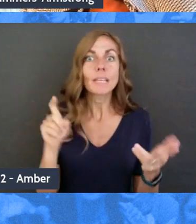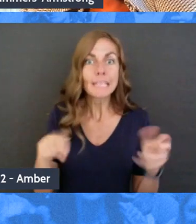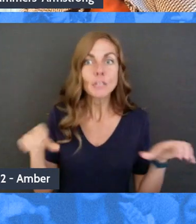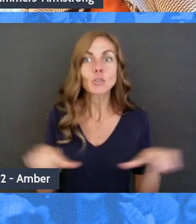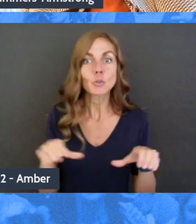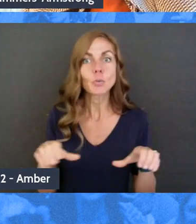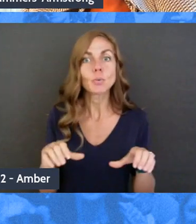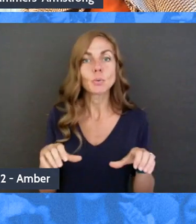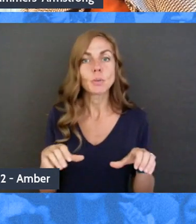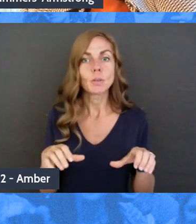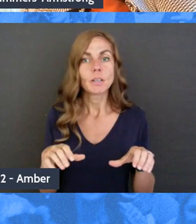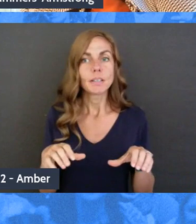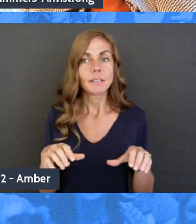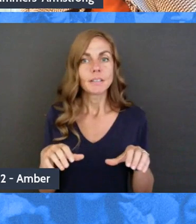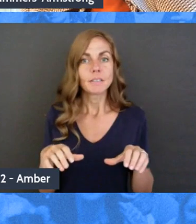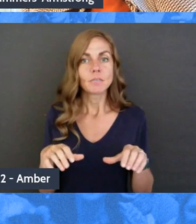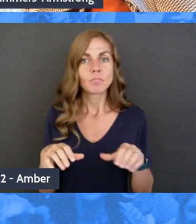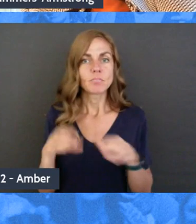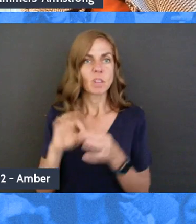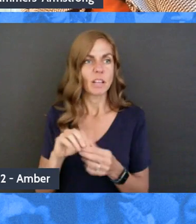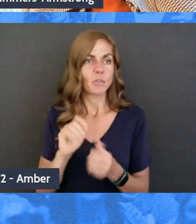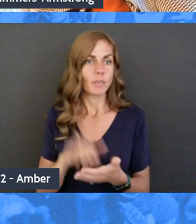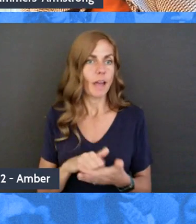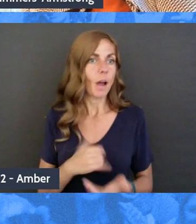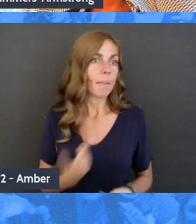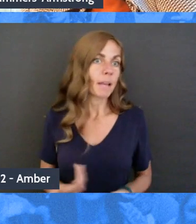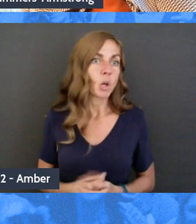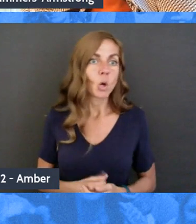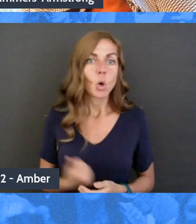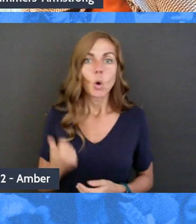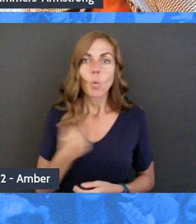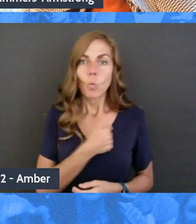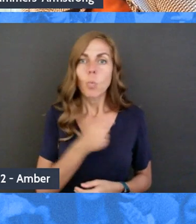In addition to that, I mean, we need to allow our clerks